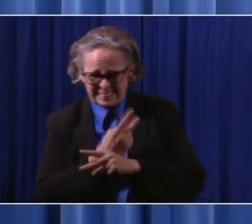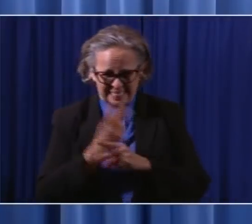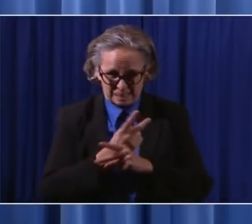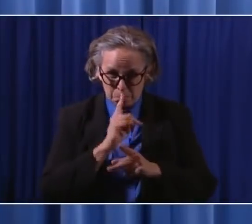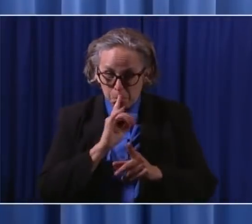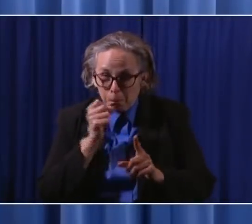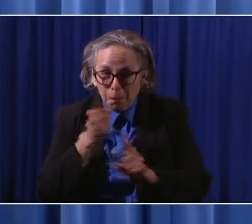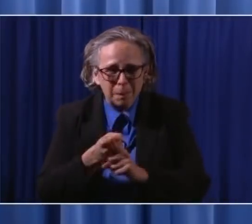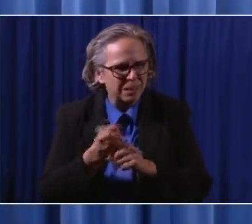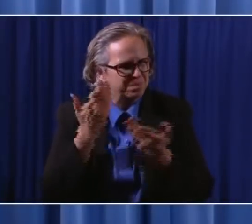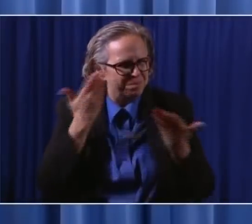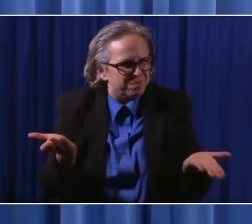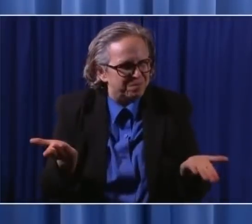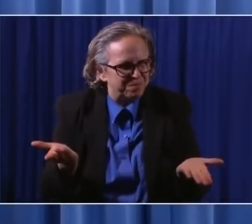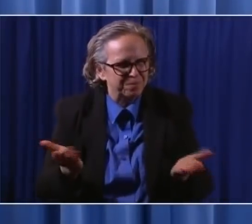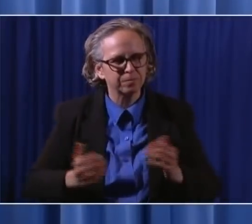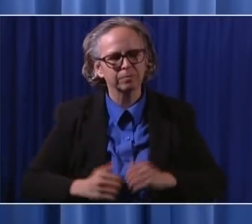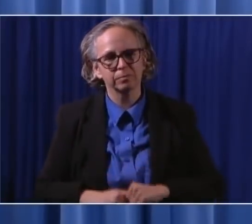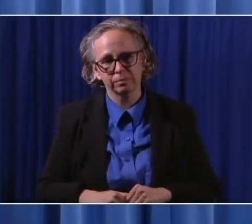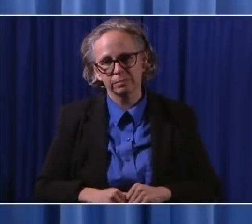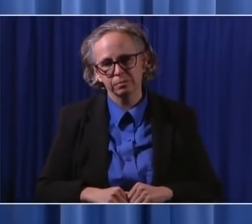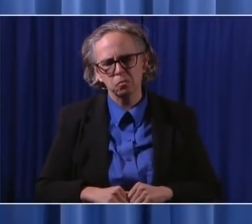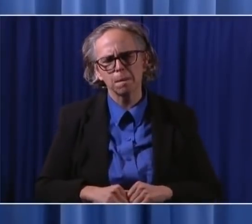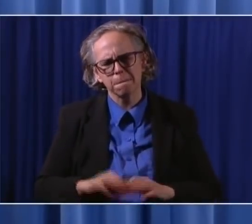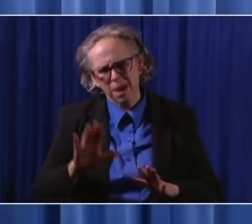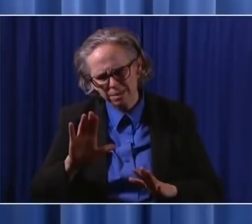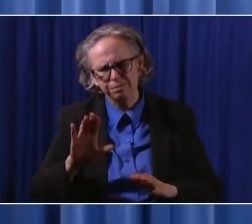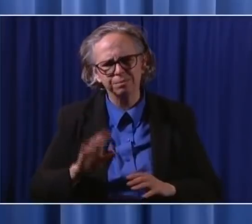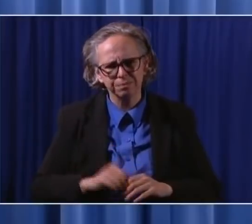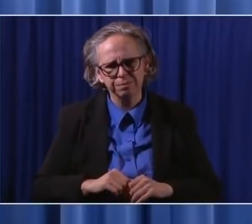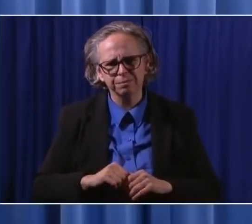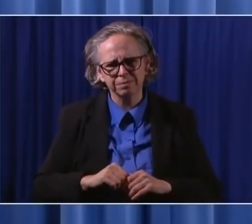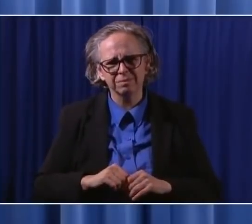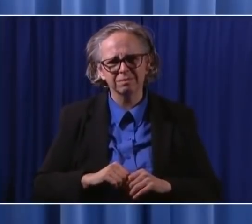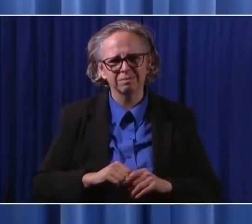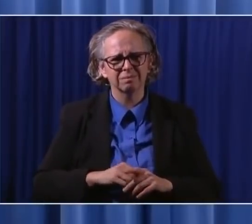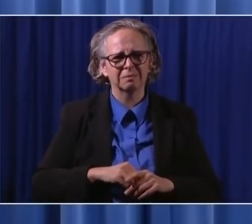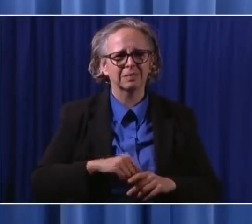IT'S HARD TO REALLY EXACTLY DETERMINE WHAT IMPACT THAT HAS.